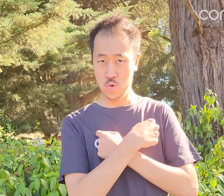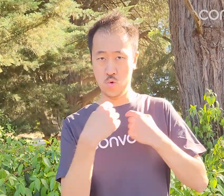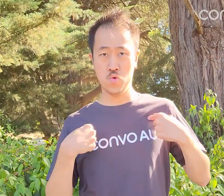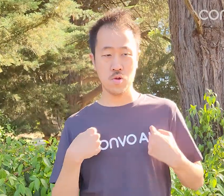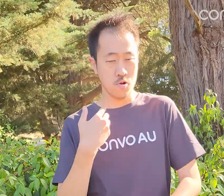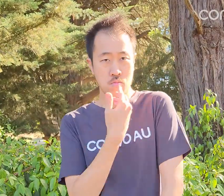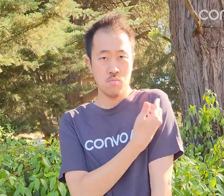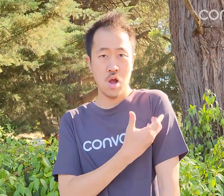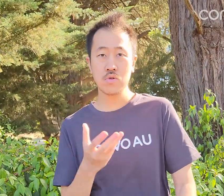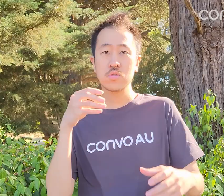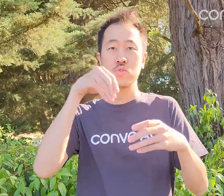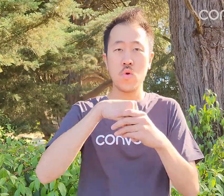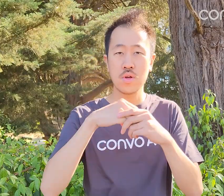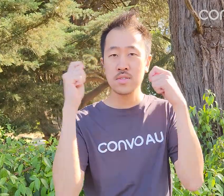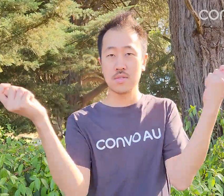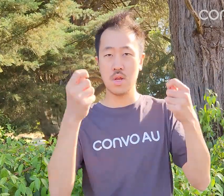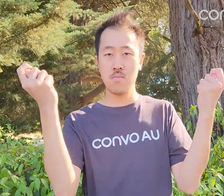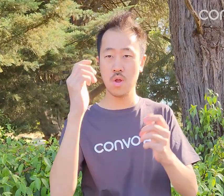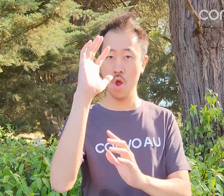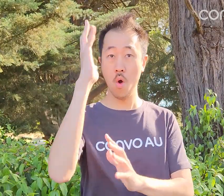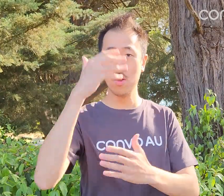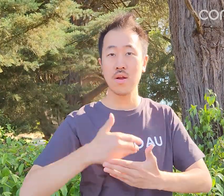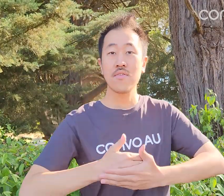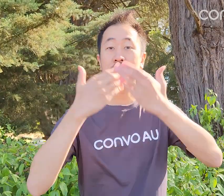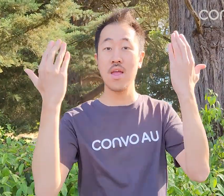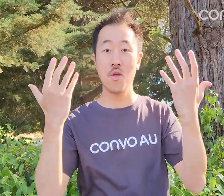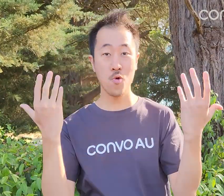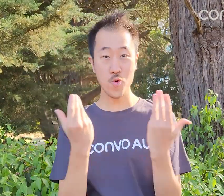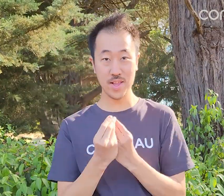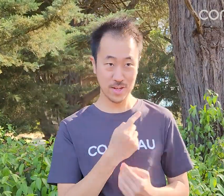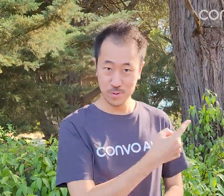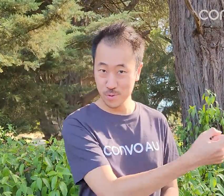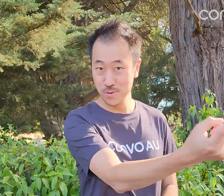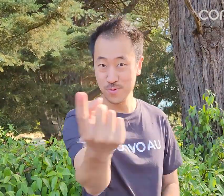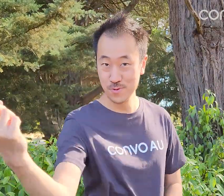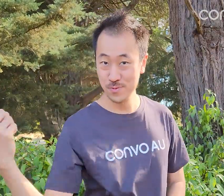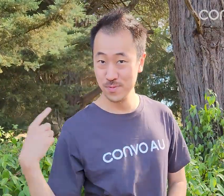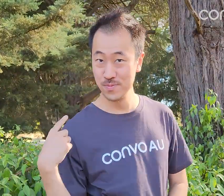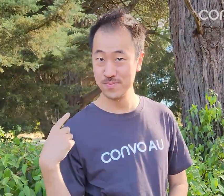and we are proud to join in celebrating Auslan Day with everyone.